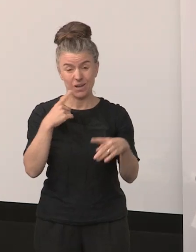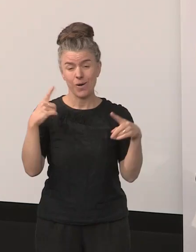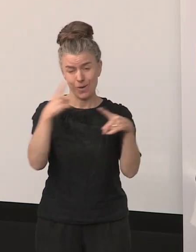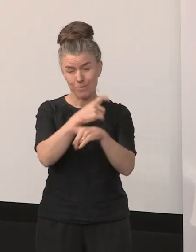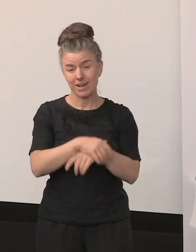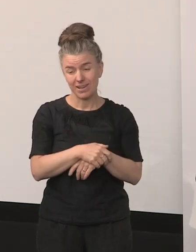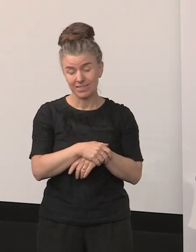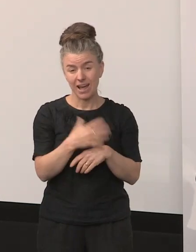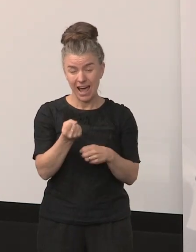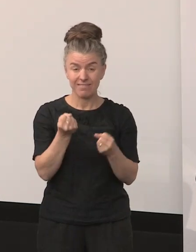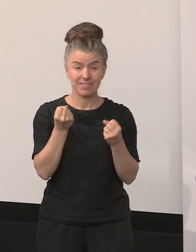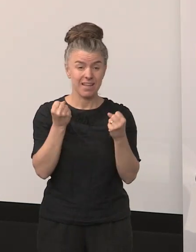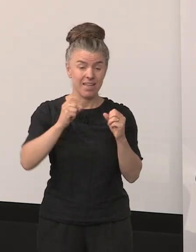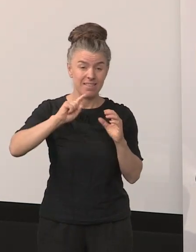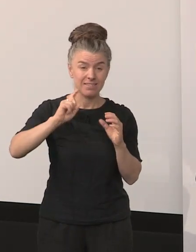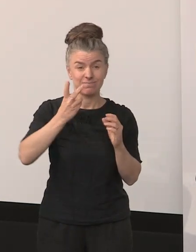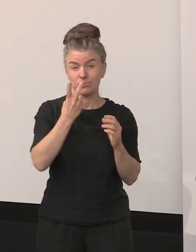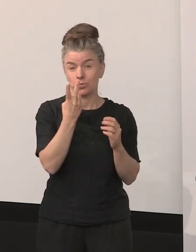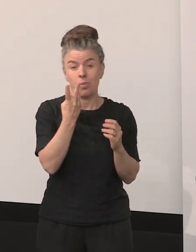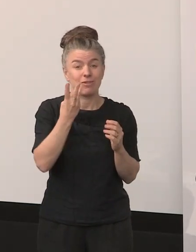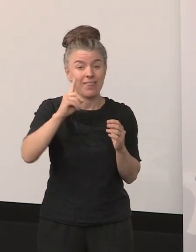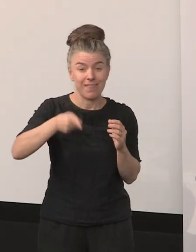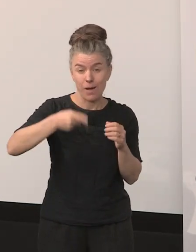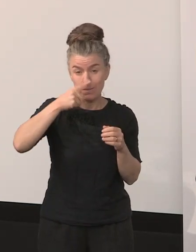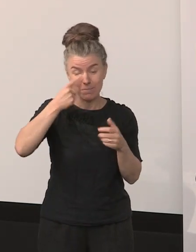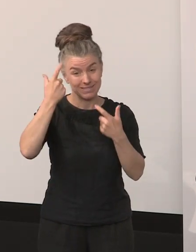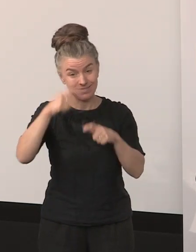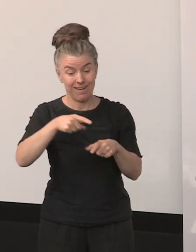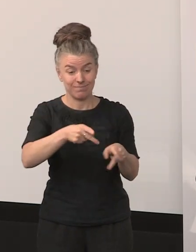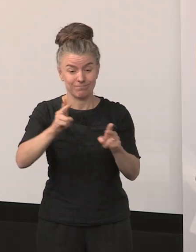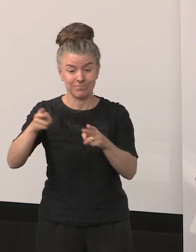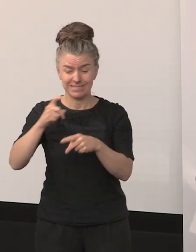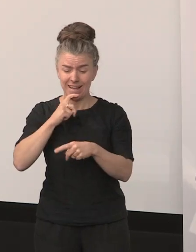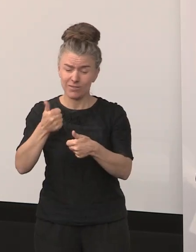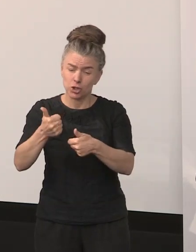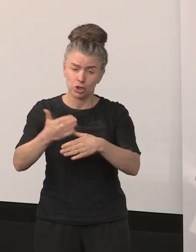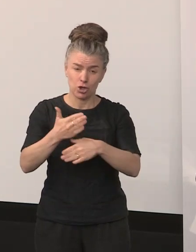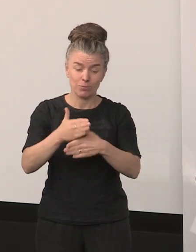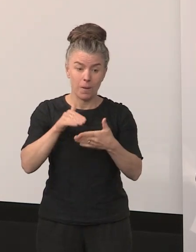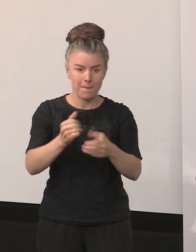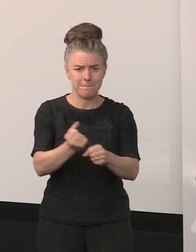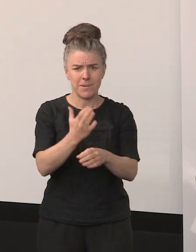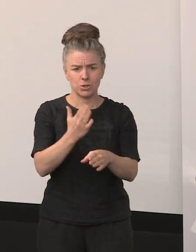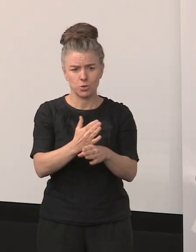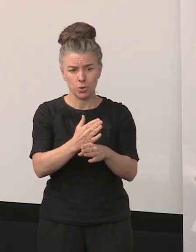quarantine and isolation facilities. It's a complex business. At any one point in time, there are several